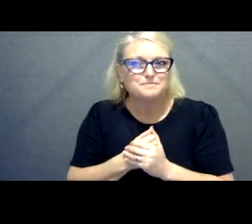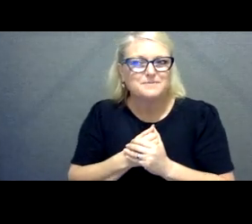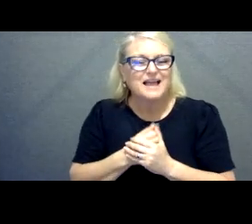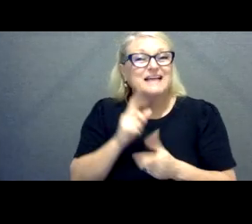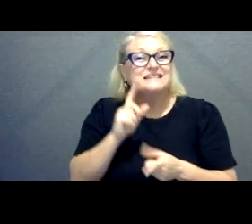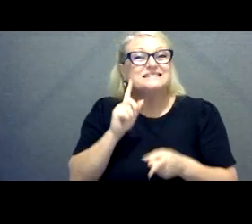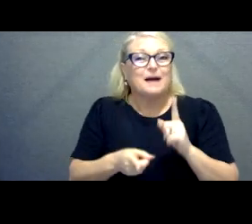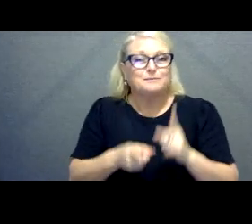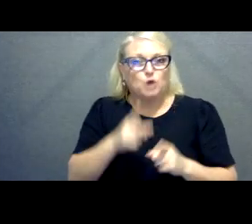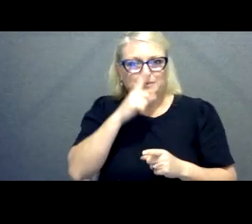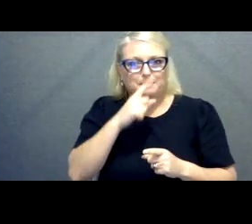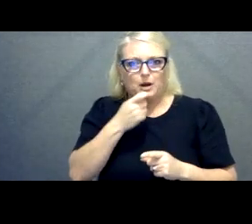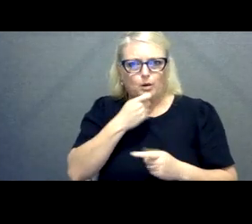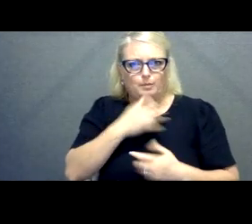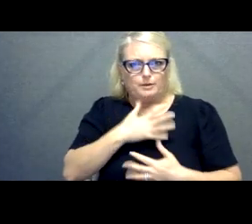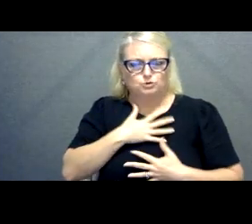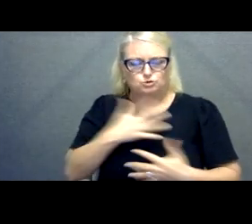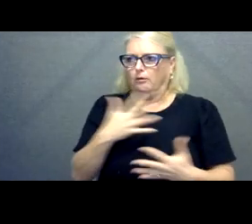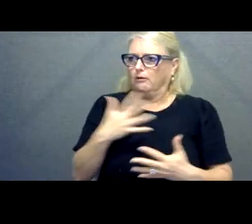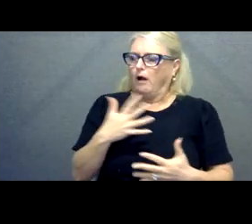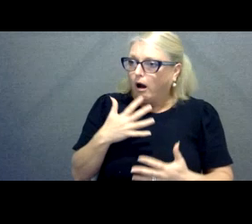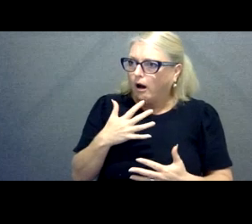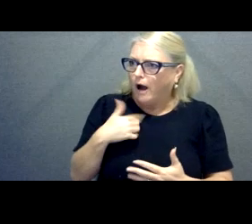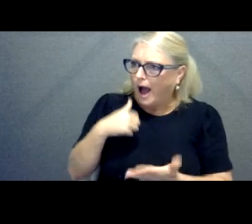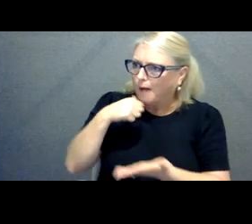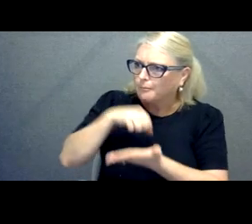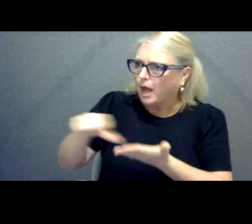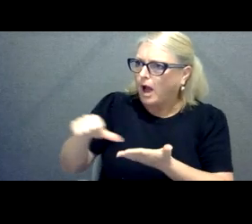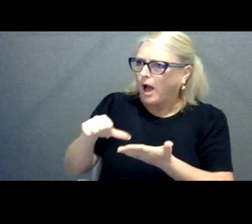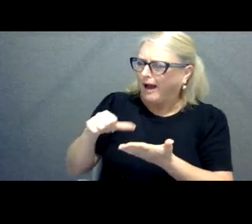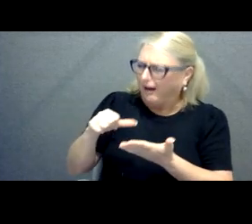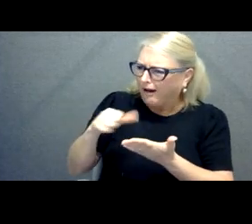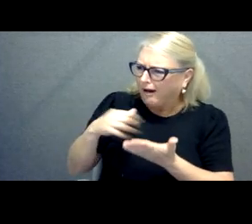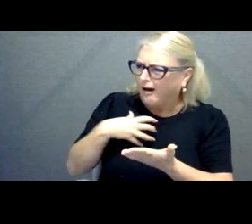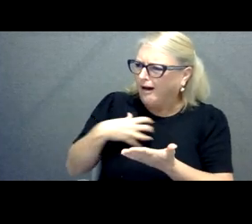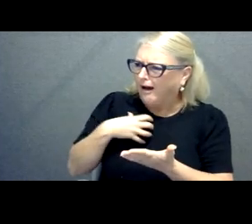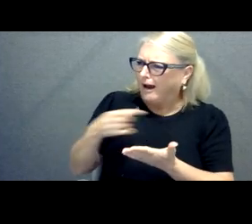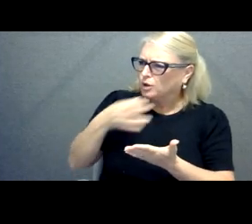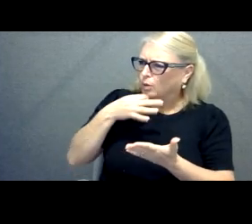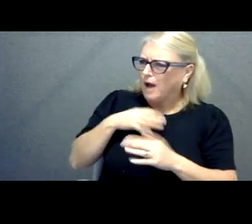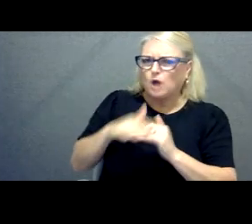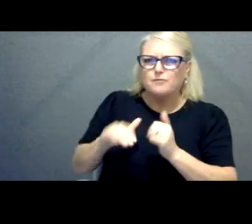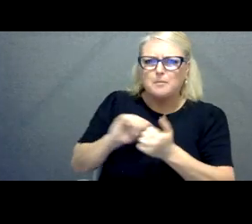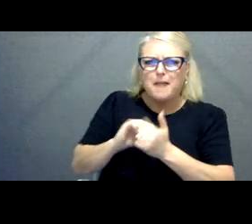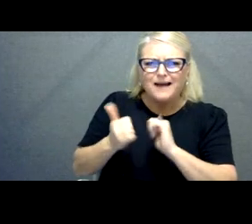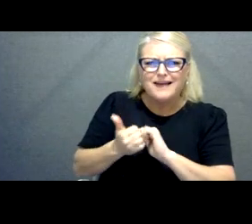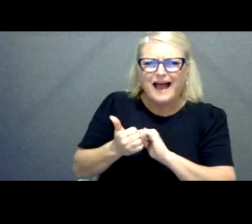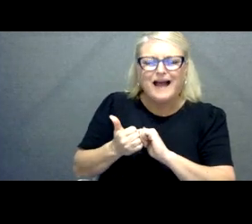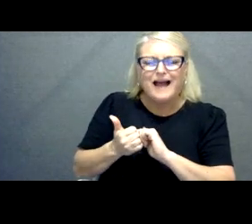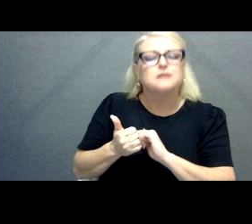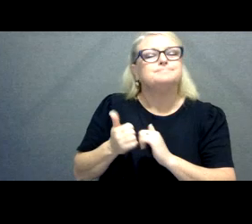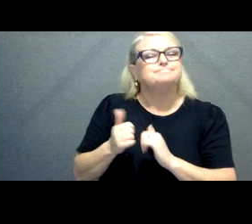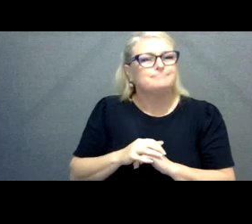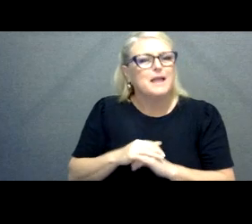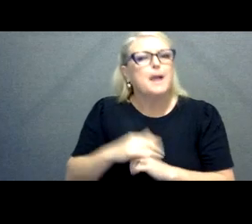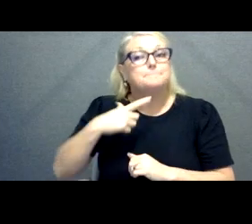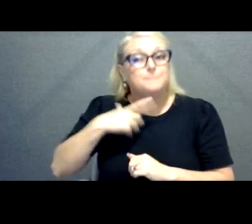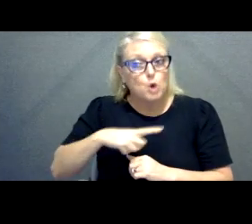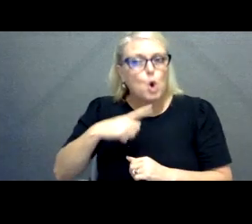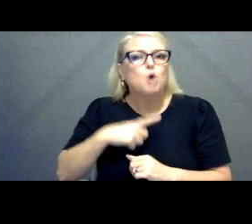Aid um but we're looking at all of the financial I guess assistance that's available to the applicant